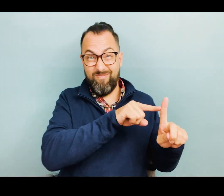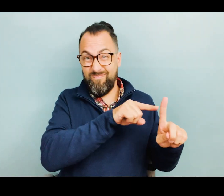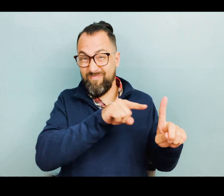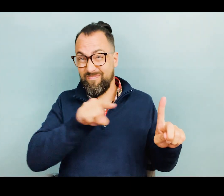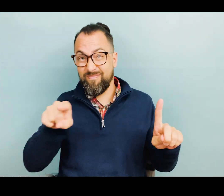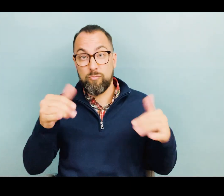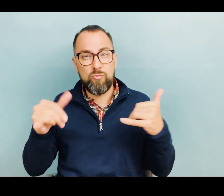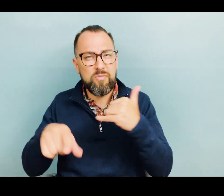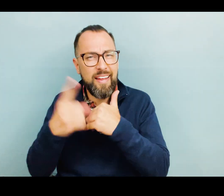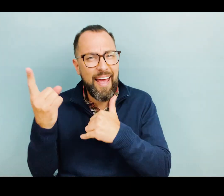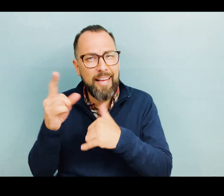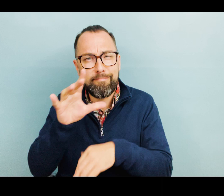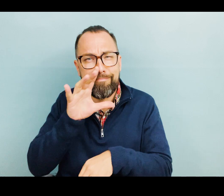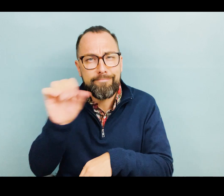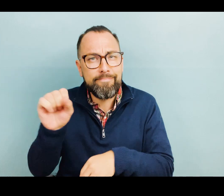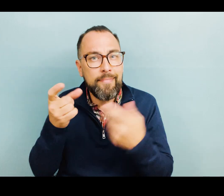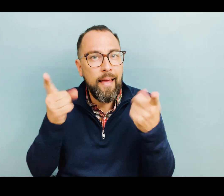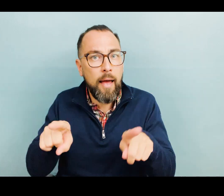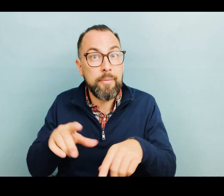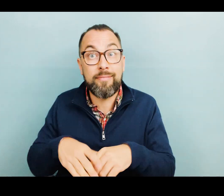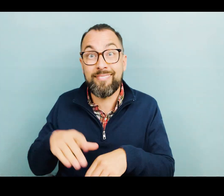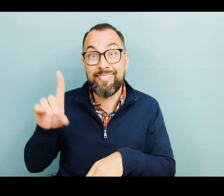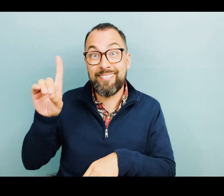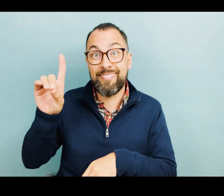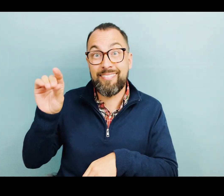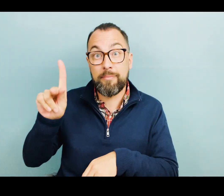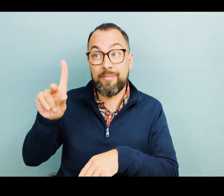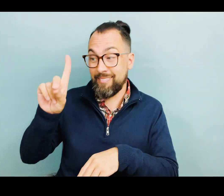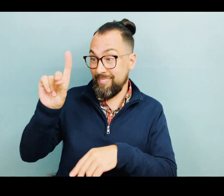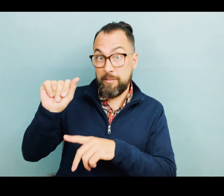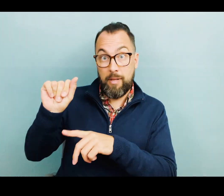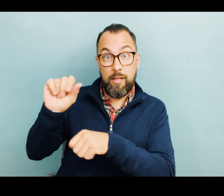However, something interesting has occurred since 2020;